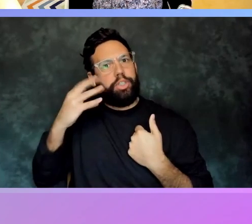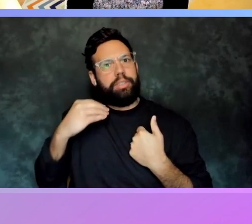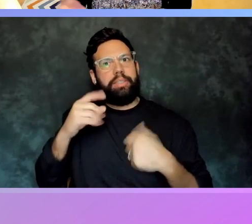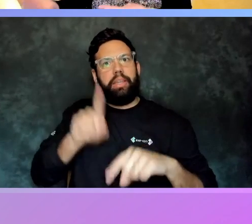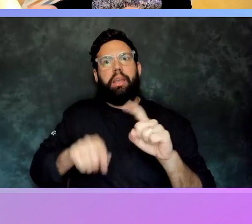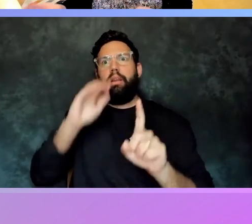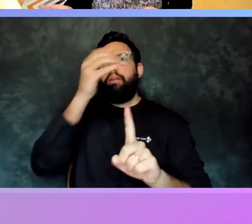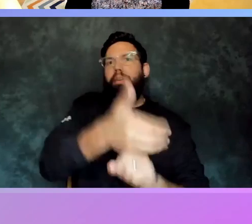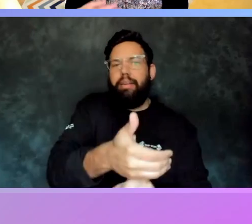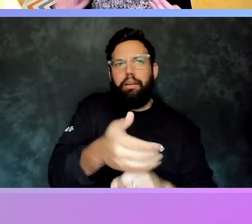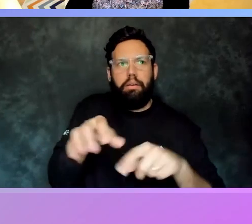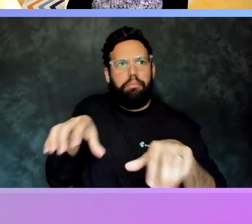flip side of all those numbers numbers